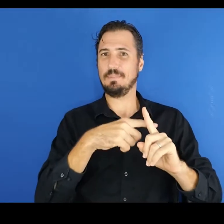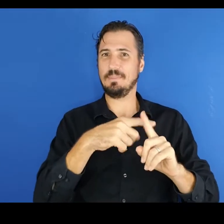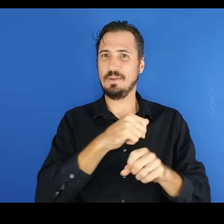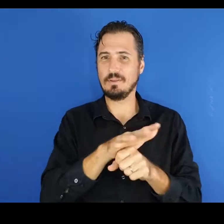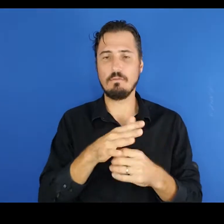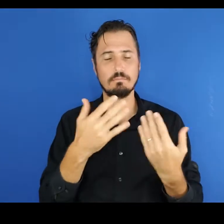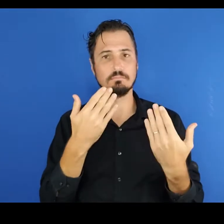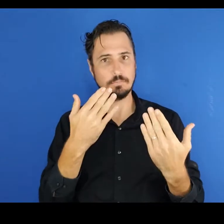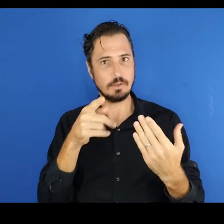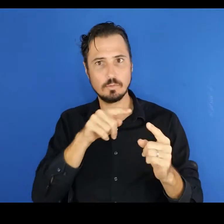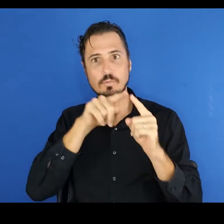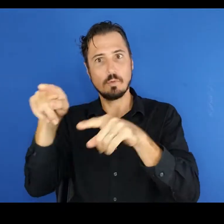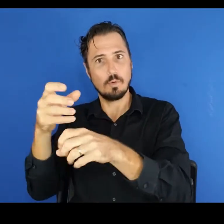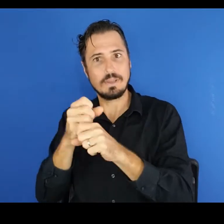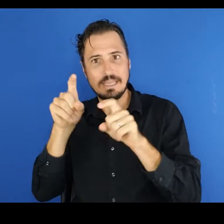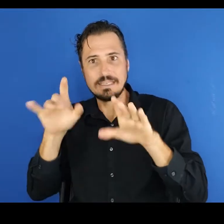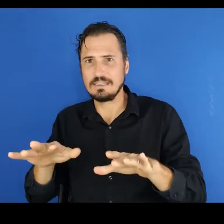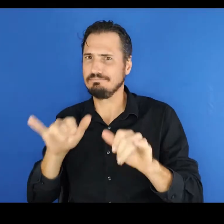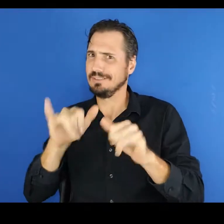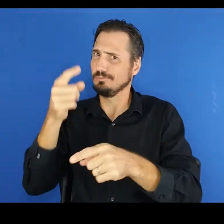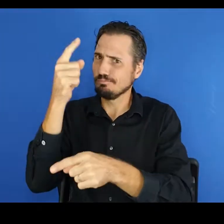those who have done the right thing by getting tested